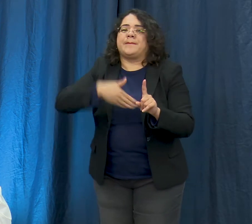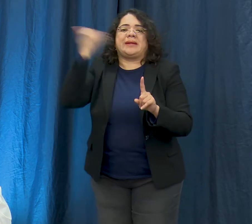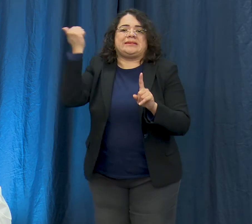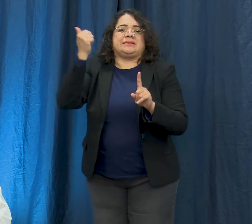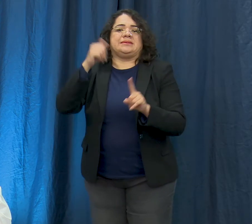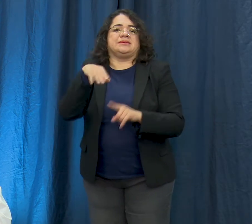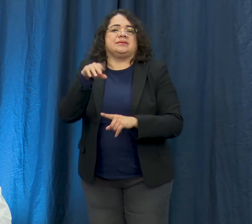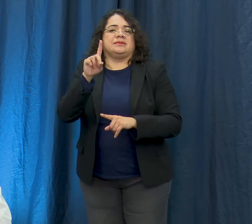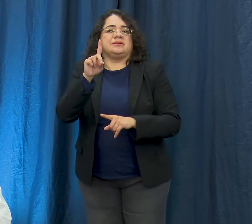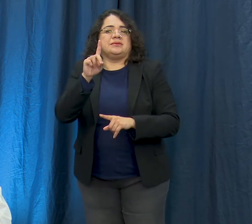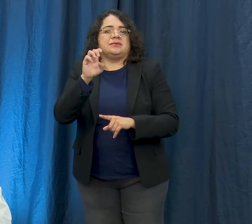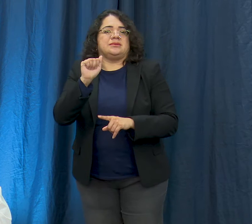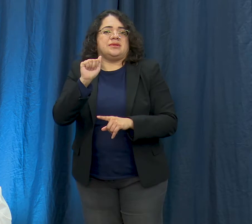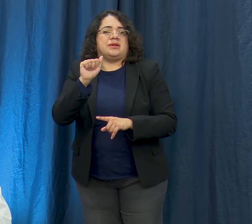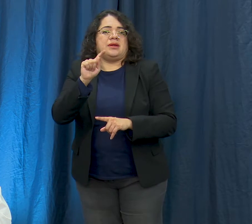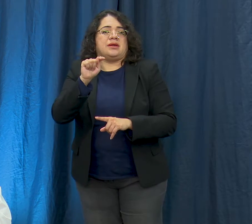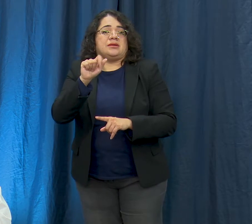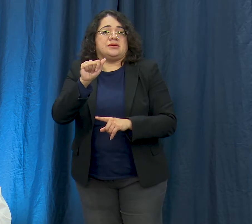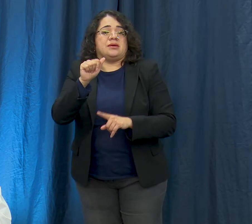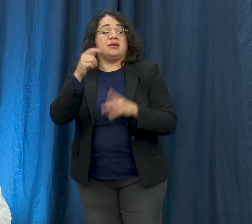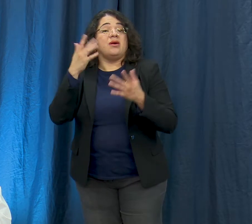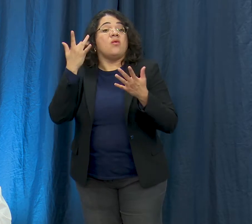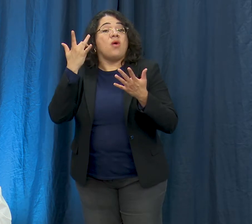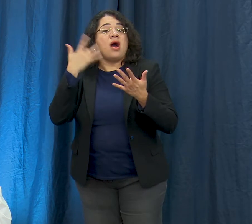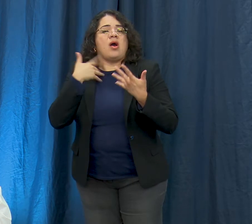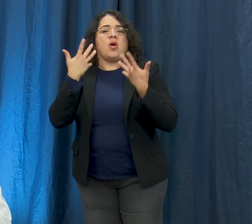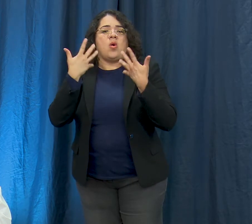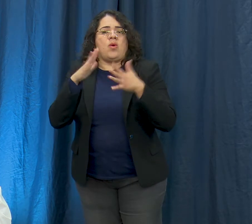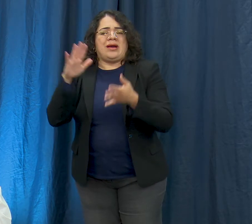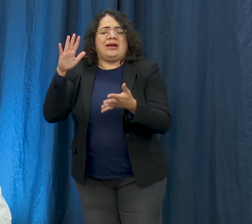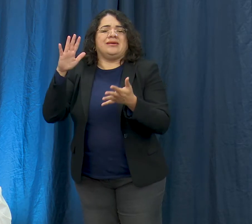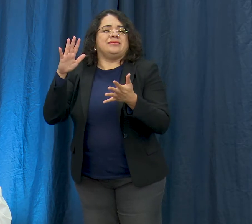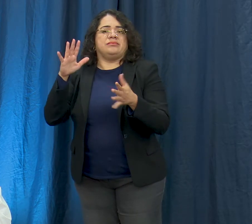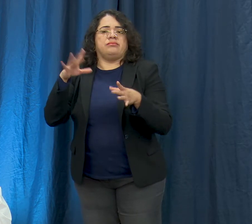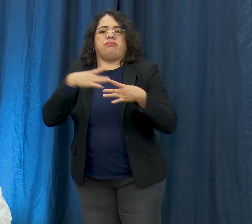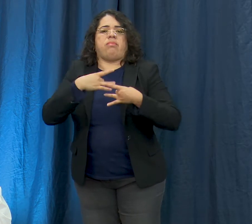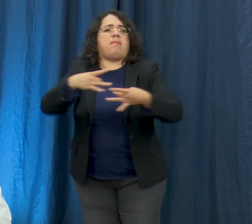limit the transmission and still realizing that there's a lot of data